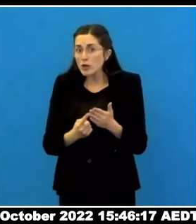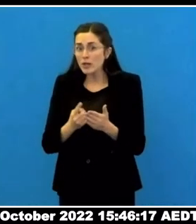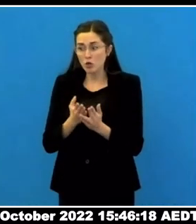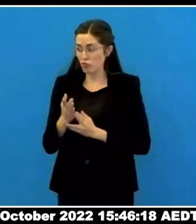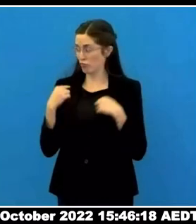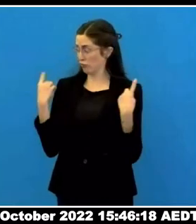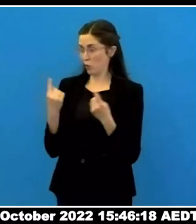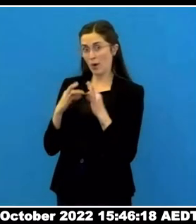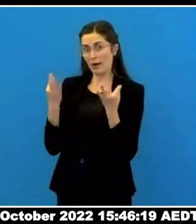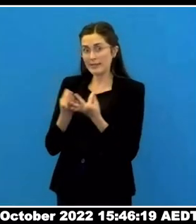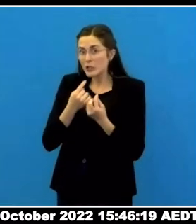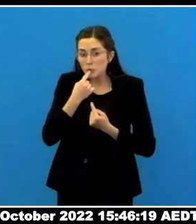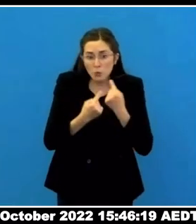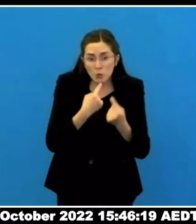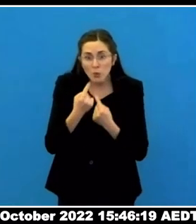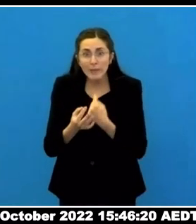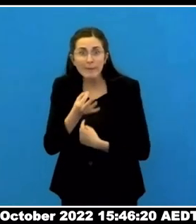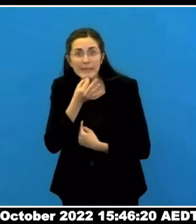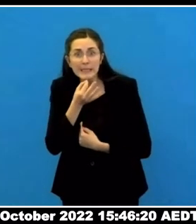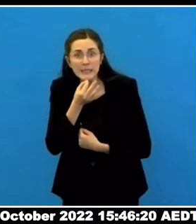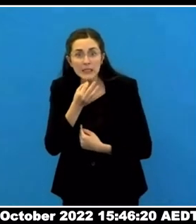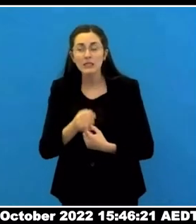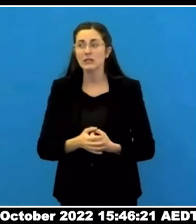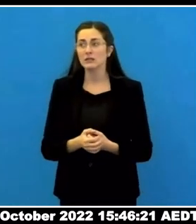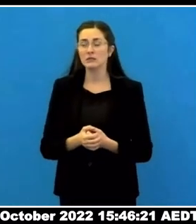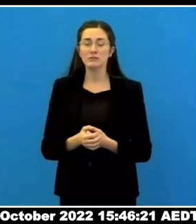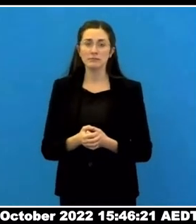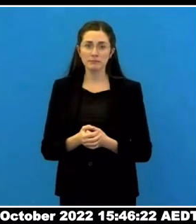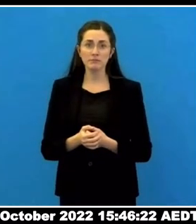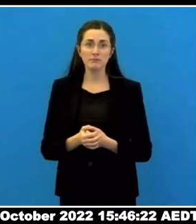can they have their, you know, English or their language